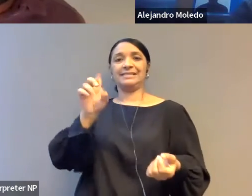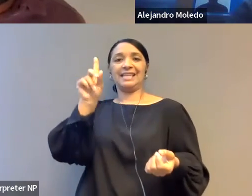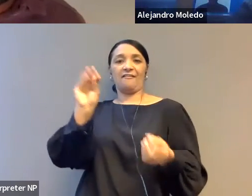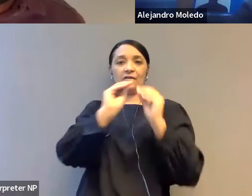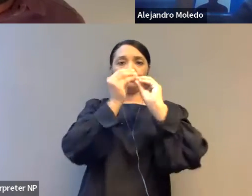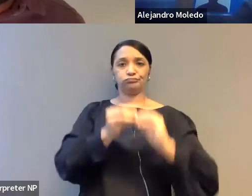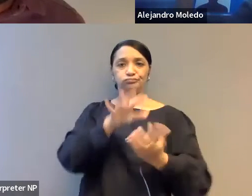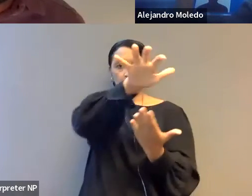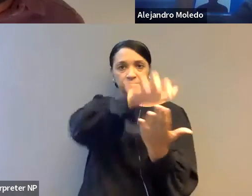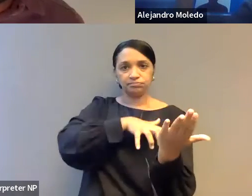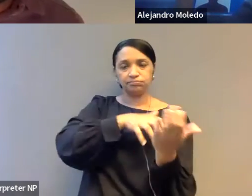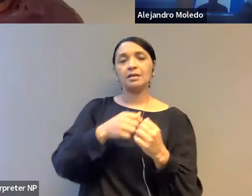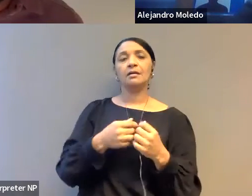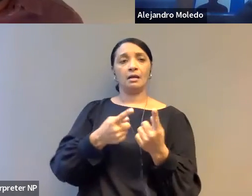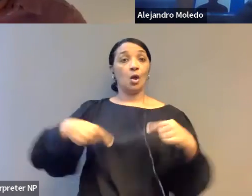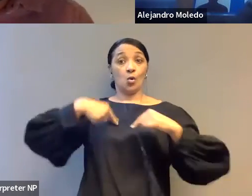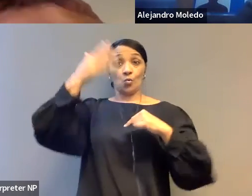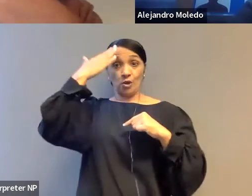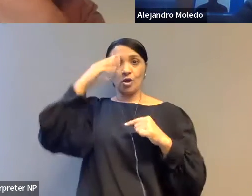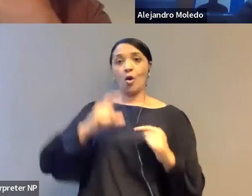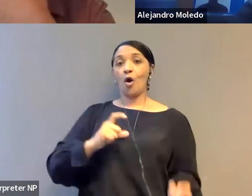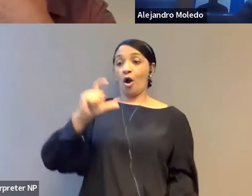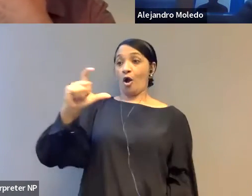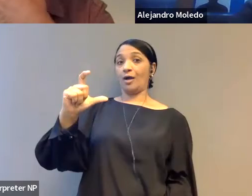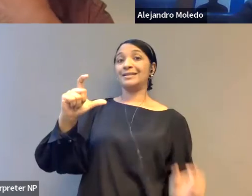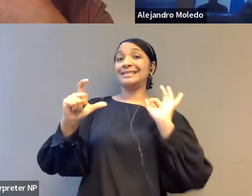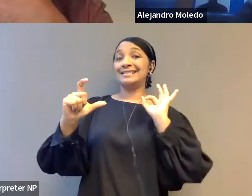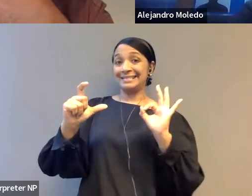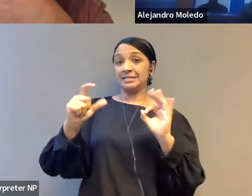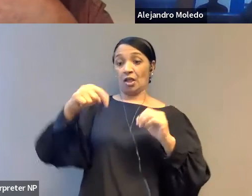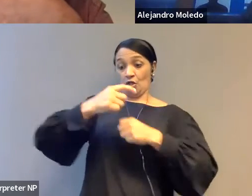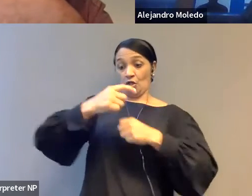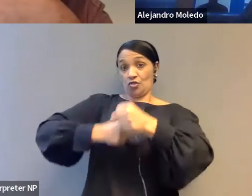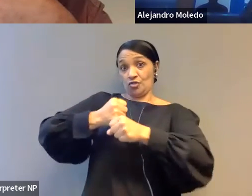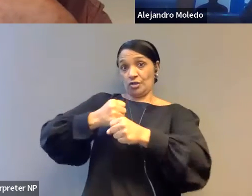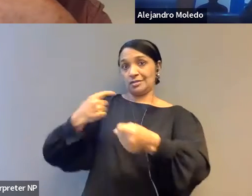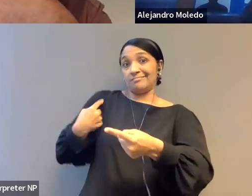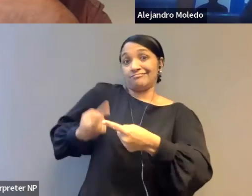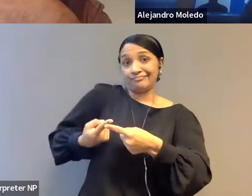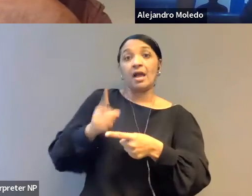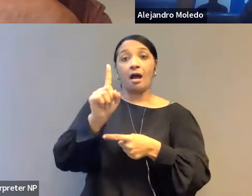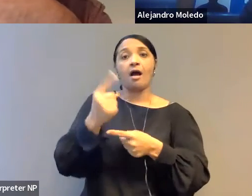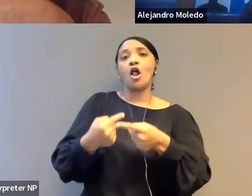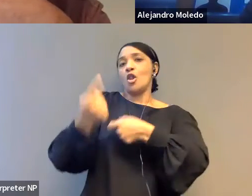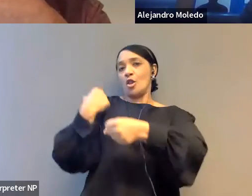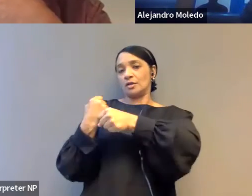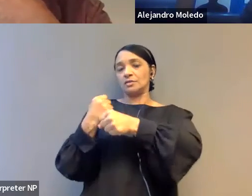Since we knew that the card would be presented this year, last year we already organised a big gathering